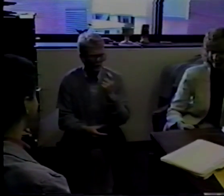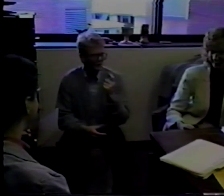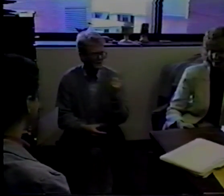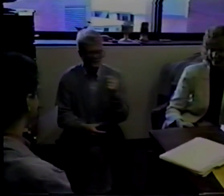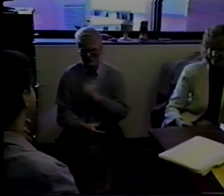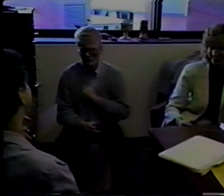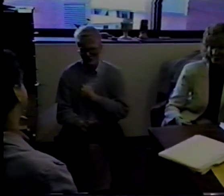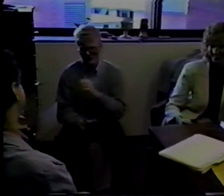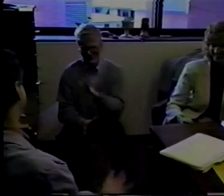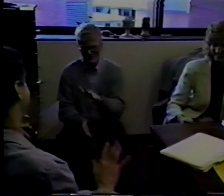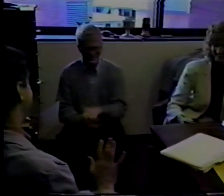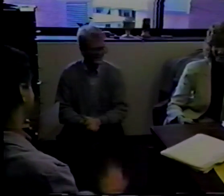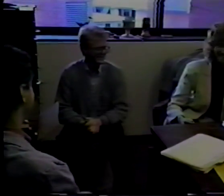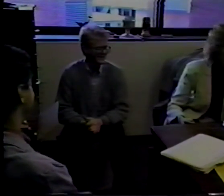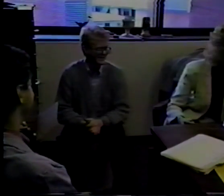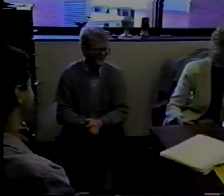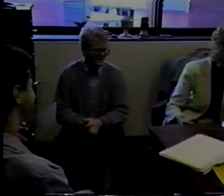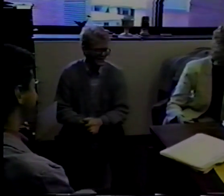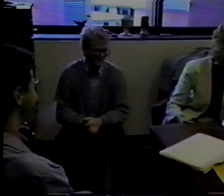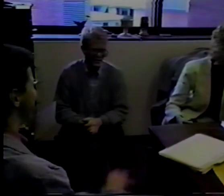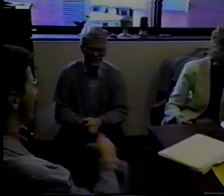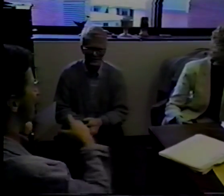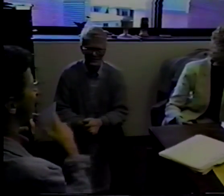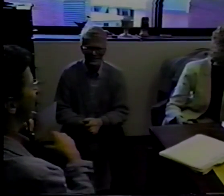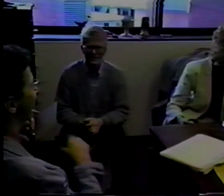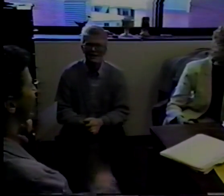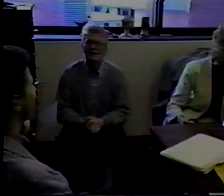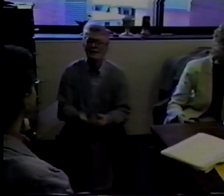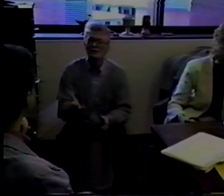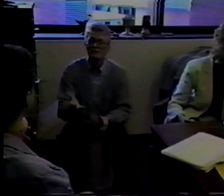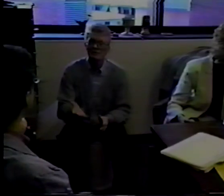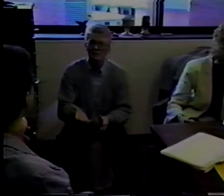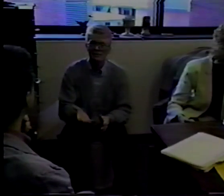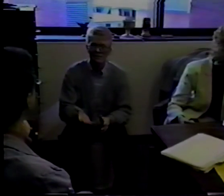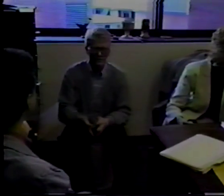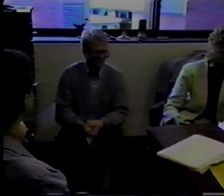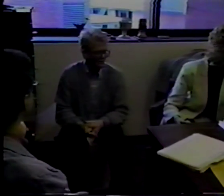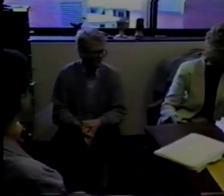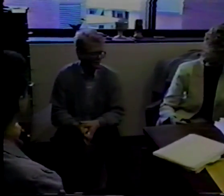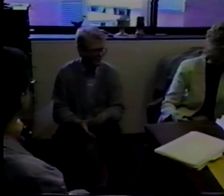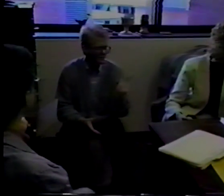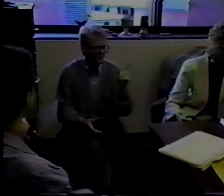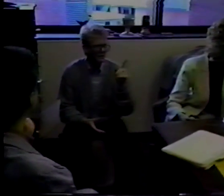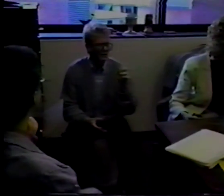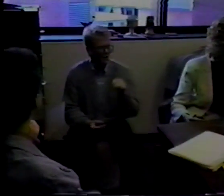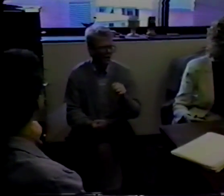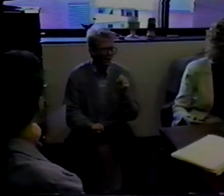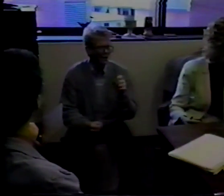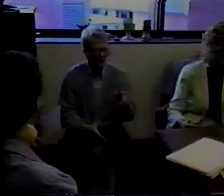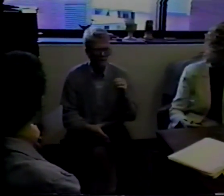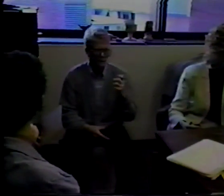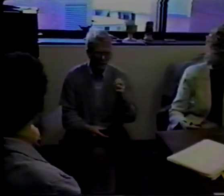Message: Most likely find your (muffle) and you can leave a message when you give me a call!